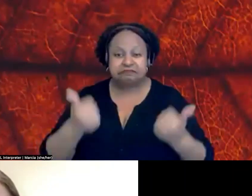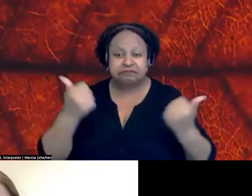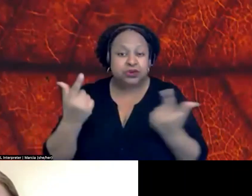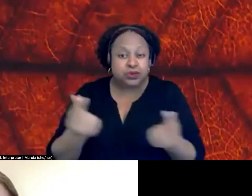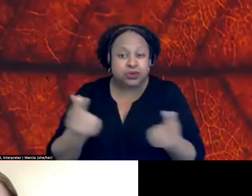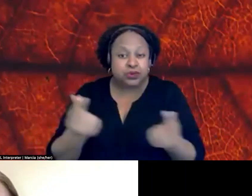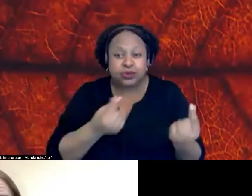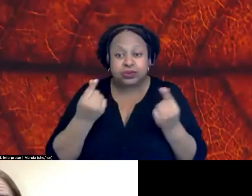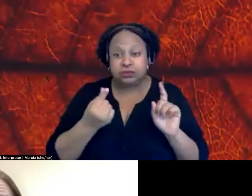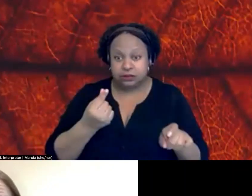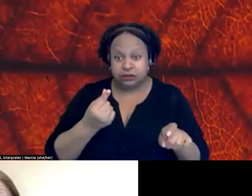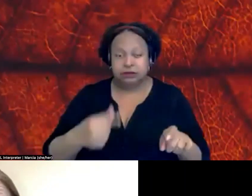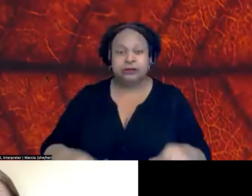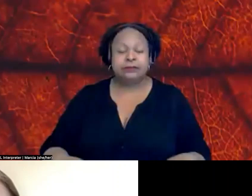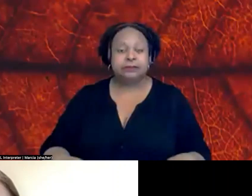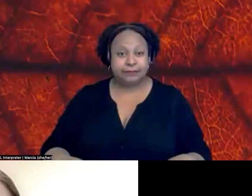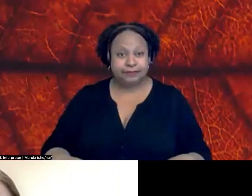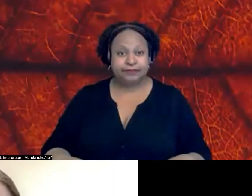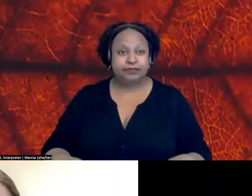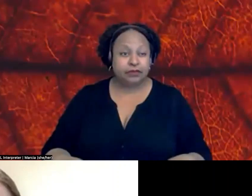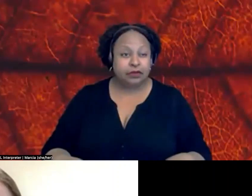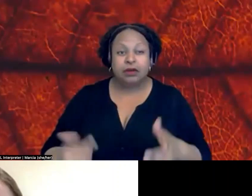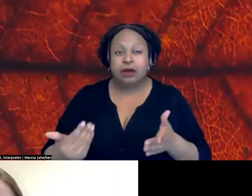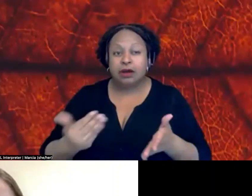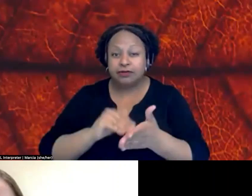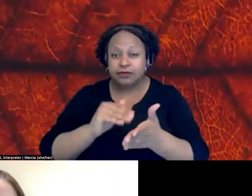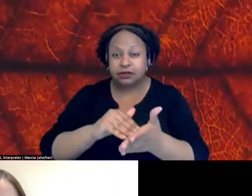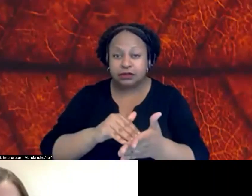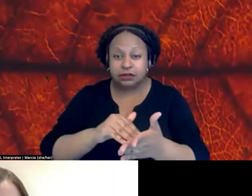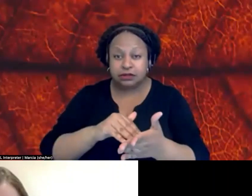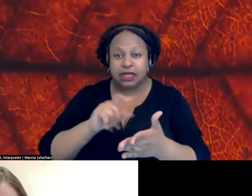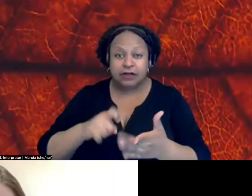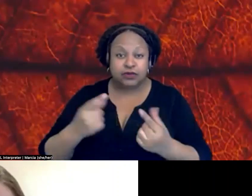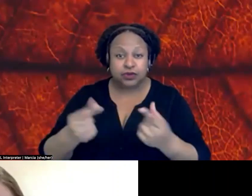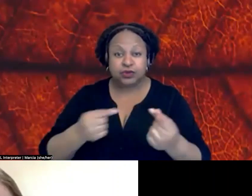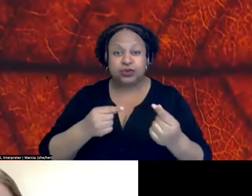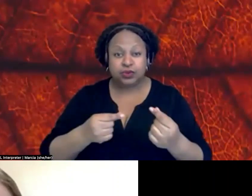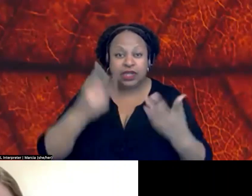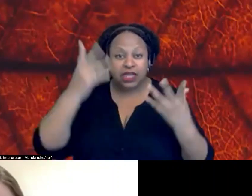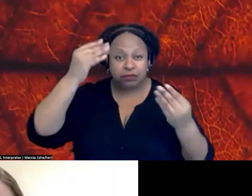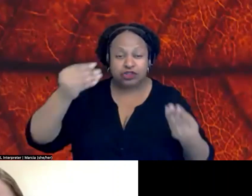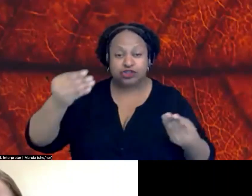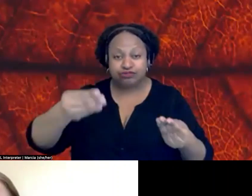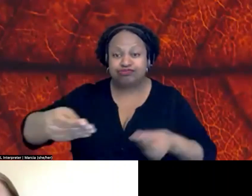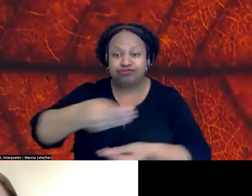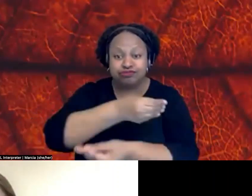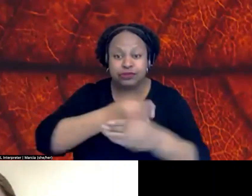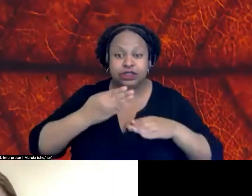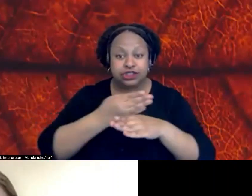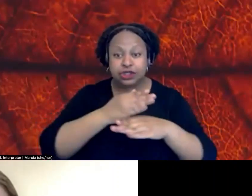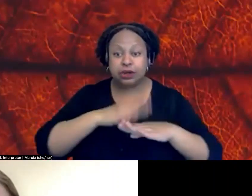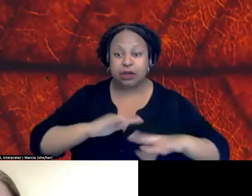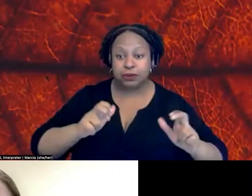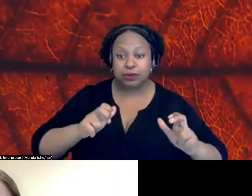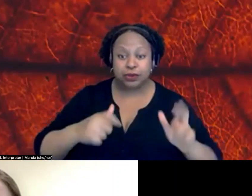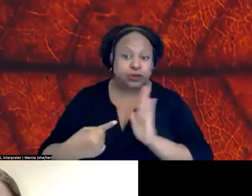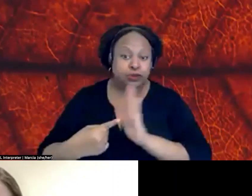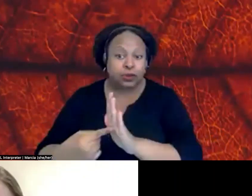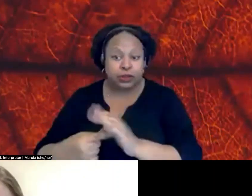And often one of the things we had to do is share data on our computers, what we're working on, to get feedback.